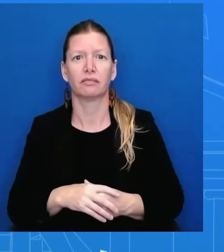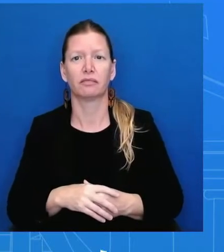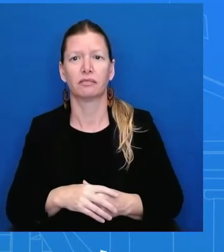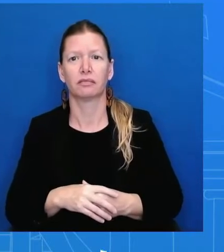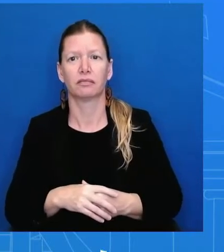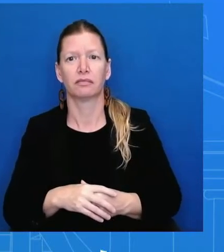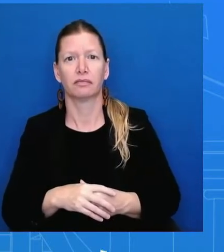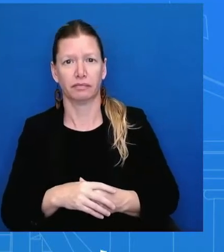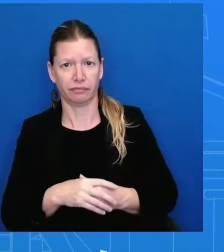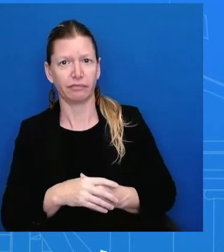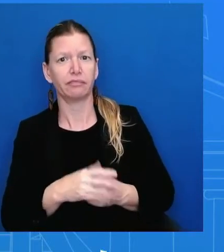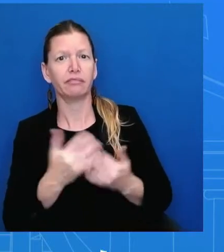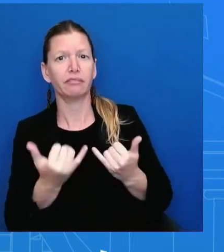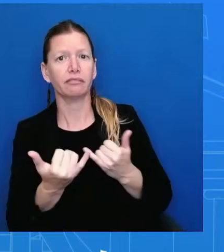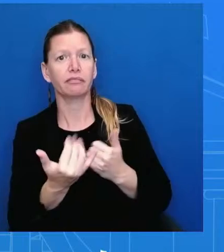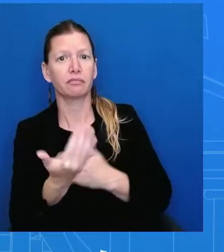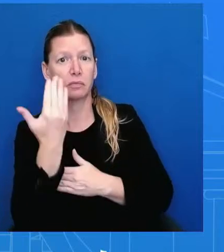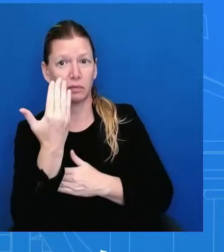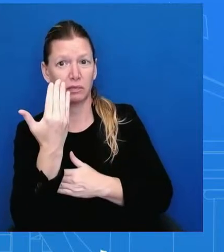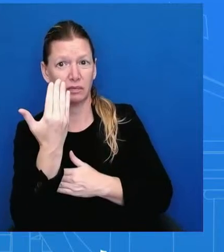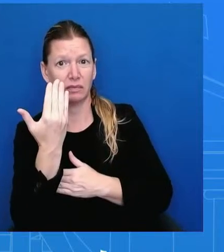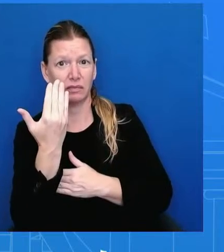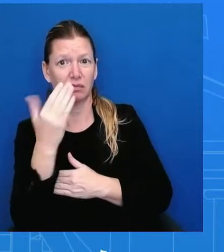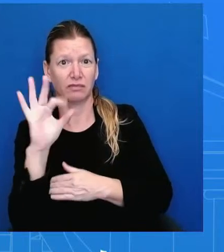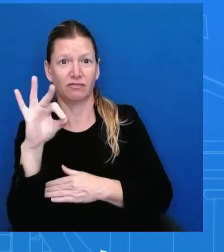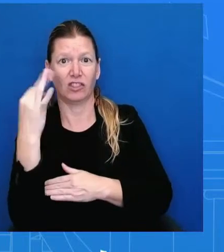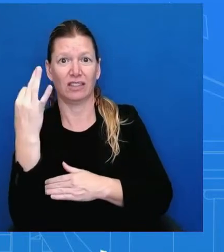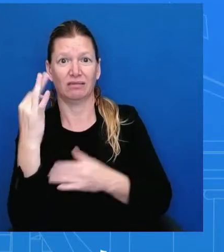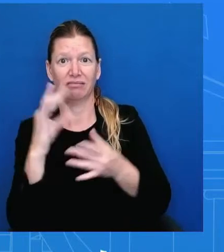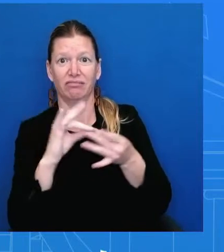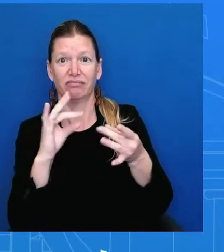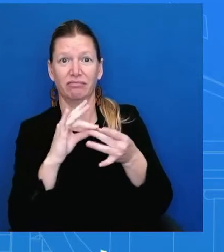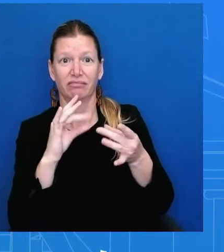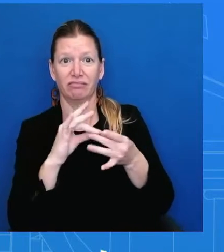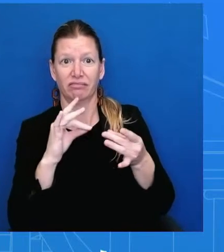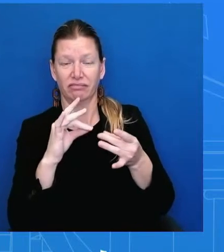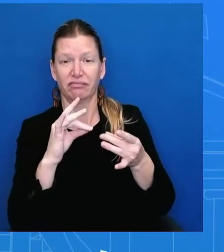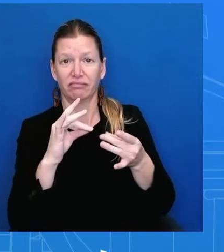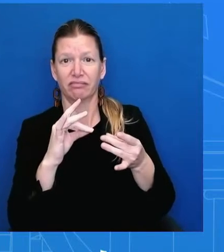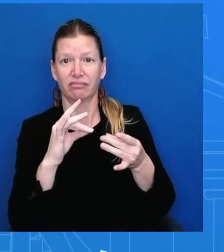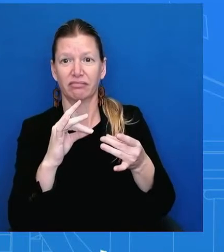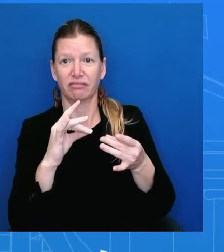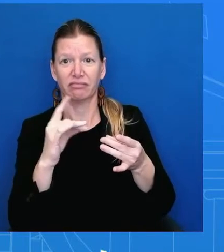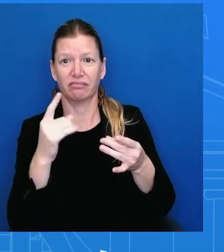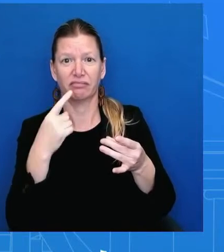during the latest parliamentary election and expressed his confidence that the United States would also do so.